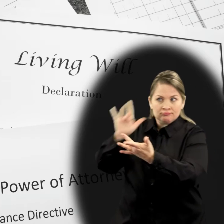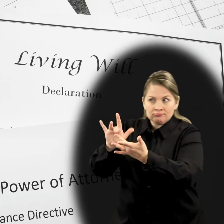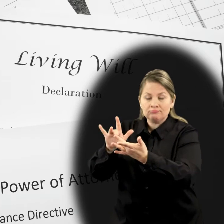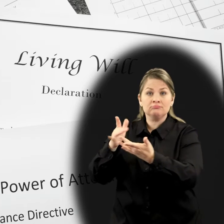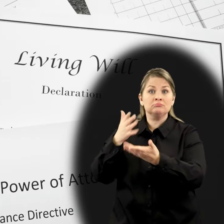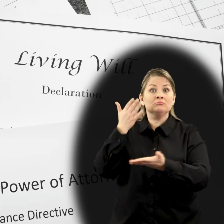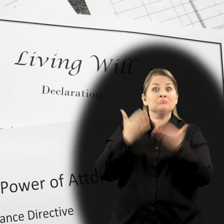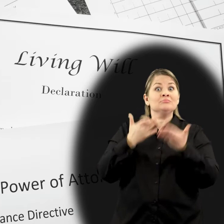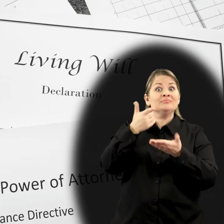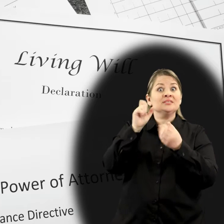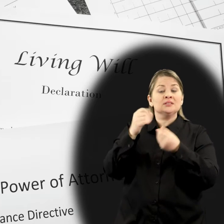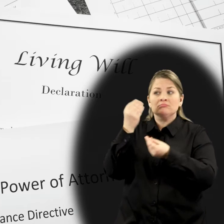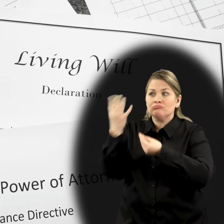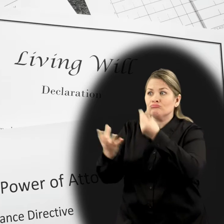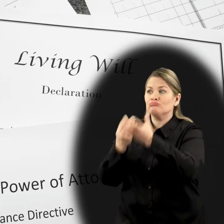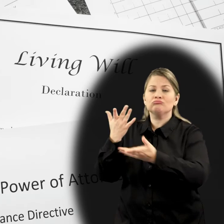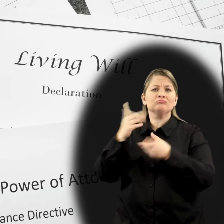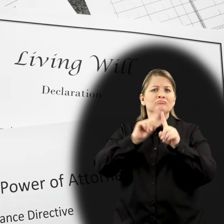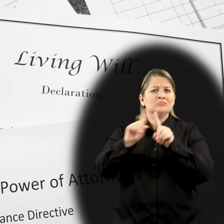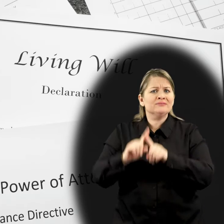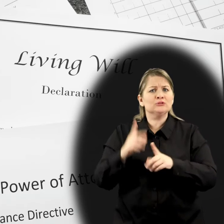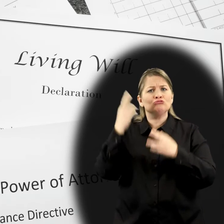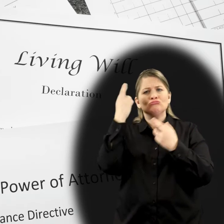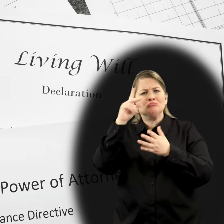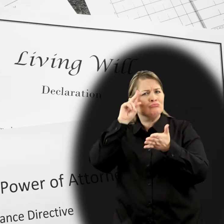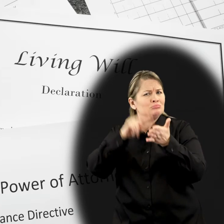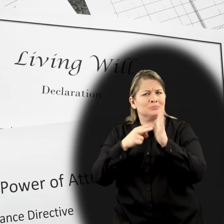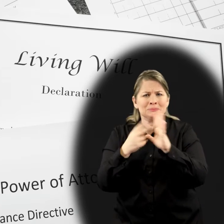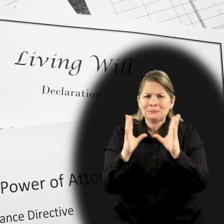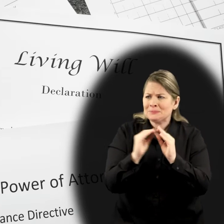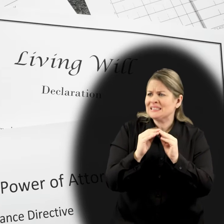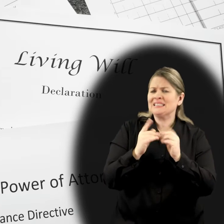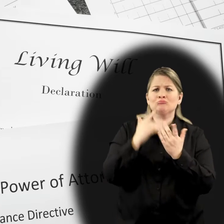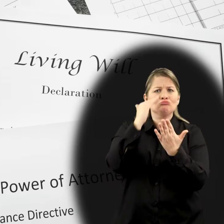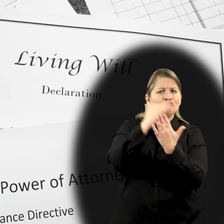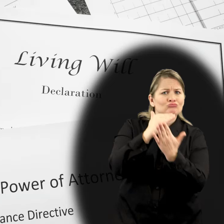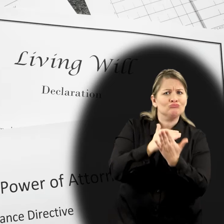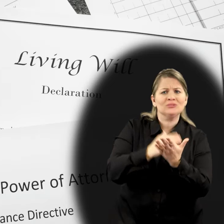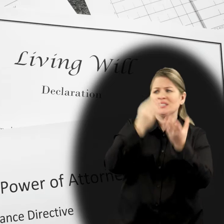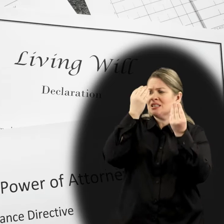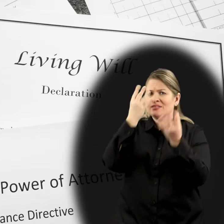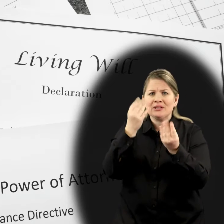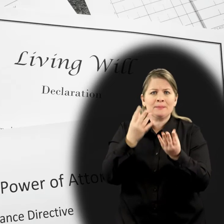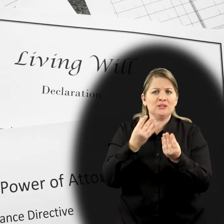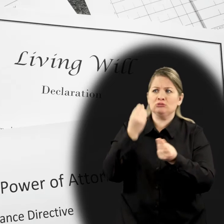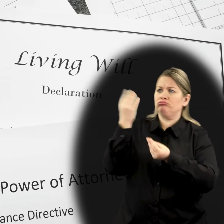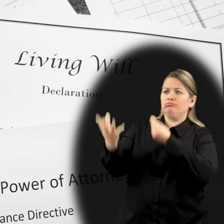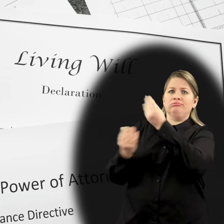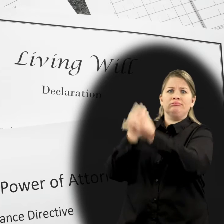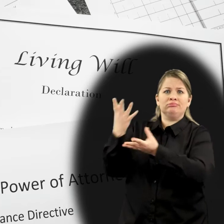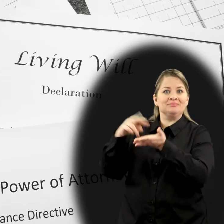the meeting's purpose, supporting documents, and other information so the interpreter is able to prepare.